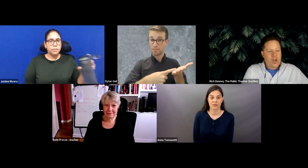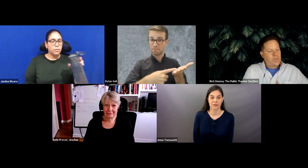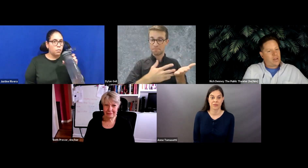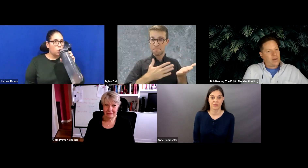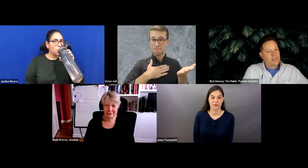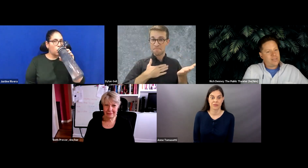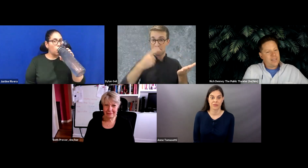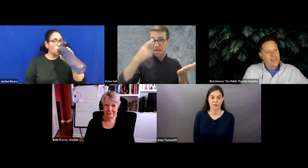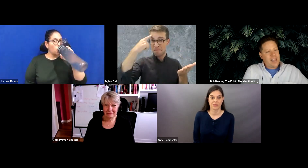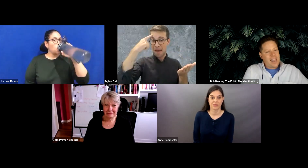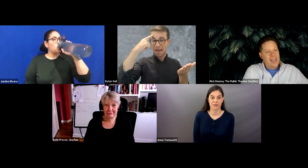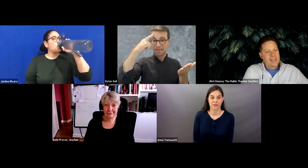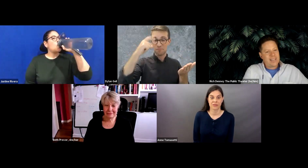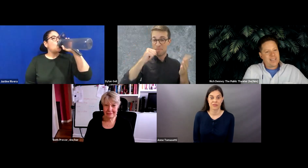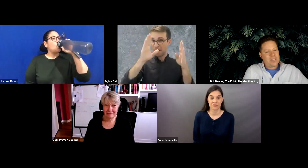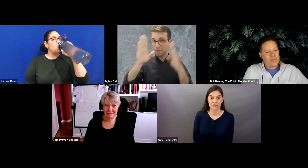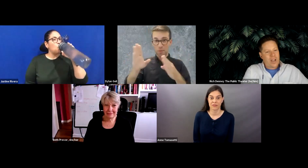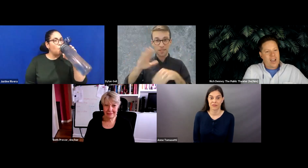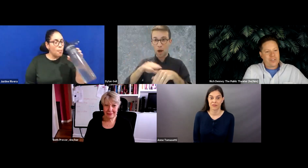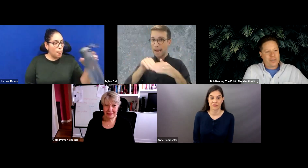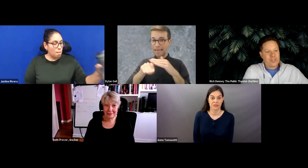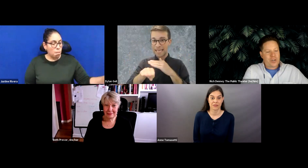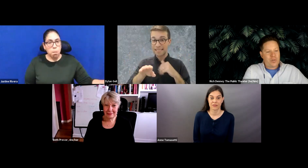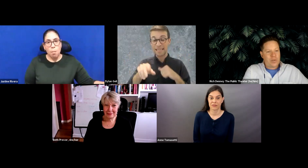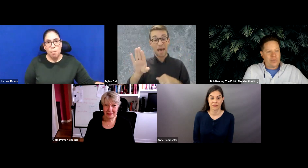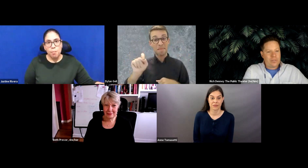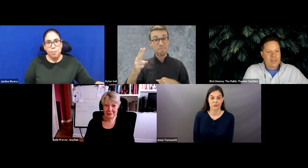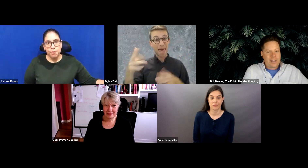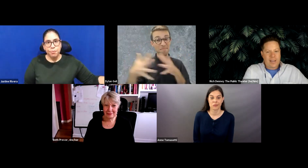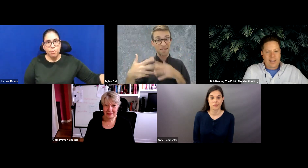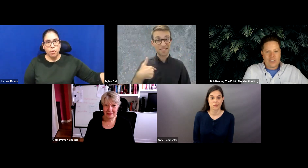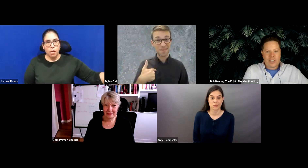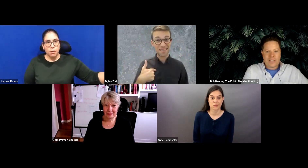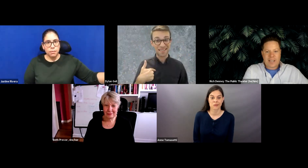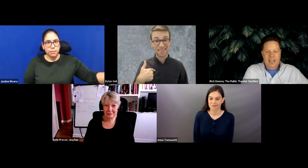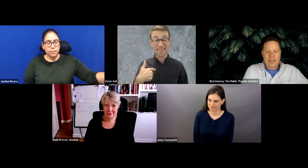caught me on it. And after the show debuted, she just said,